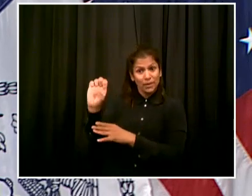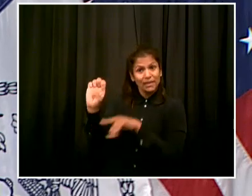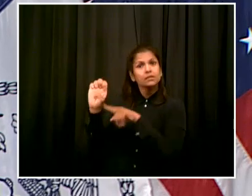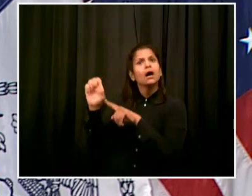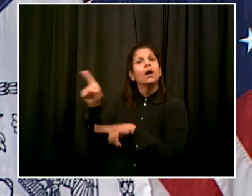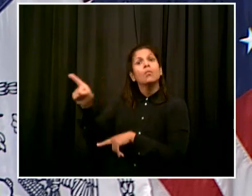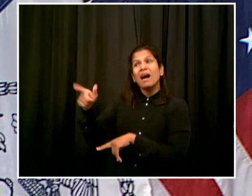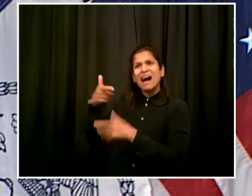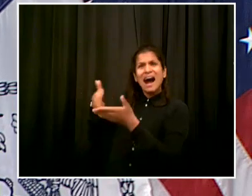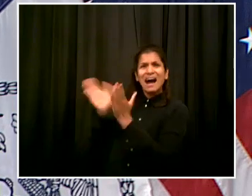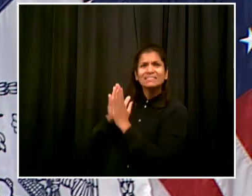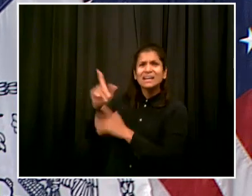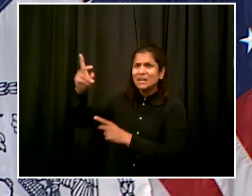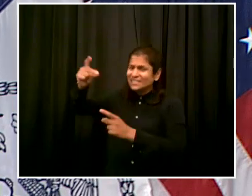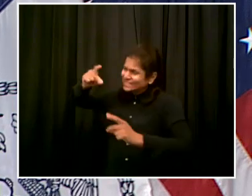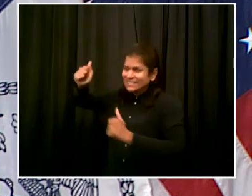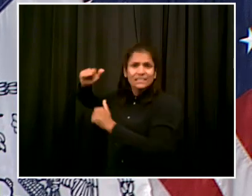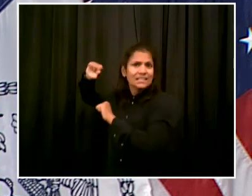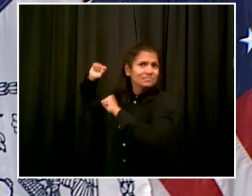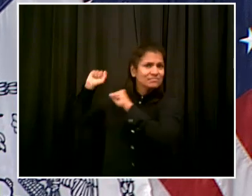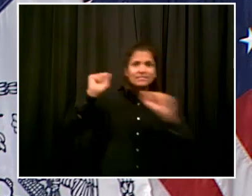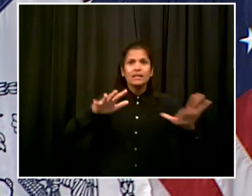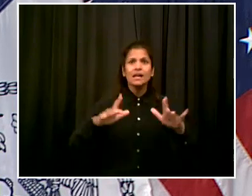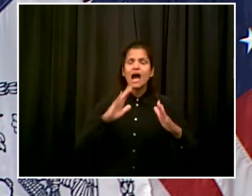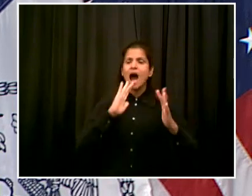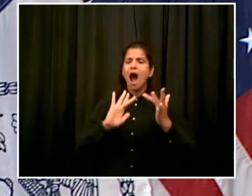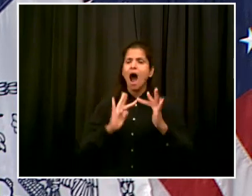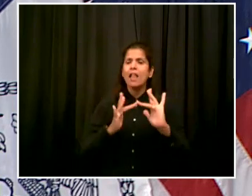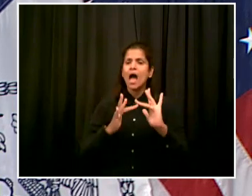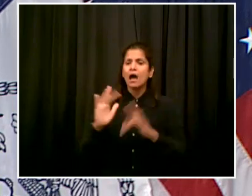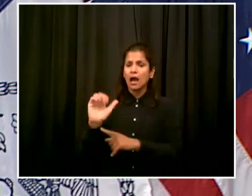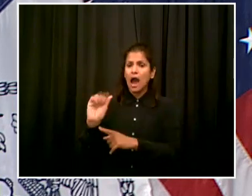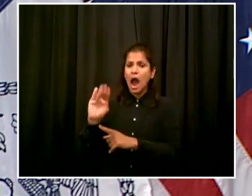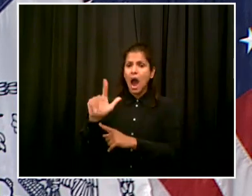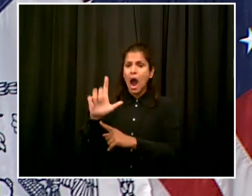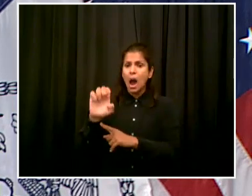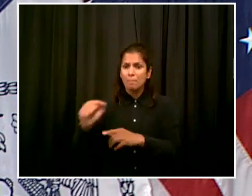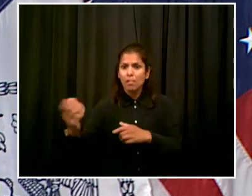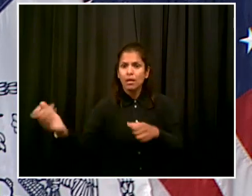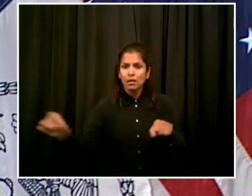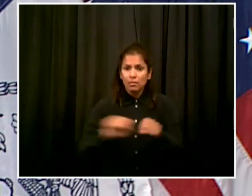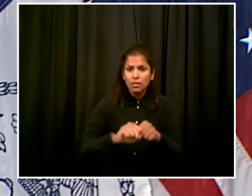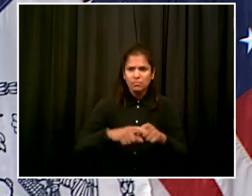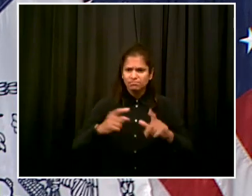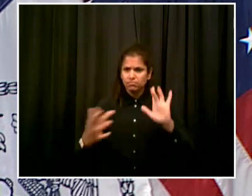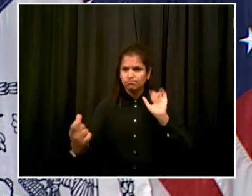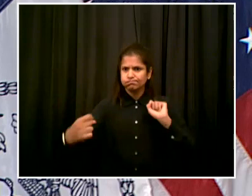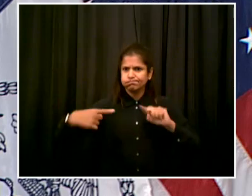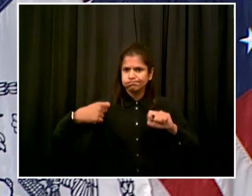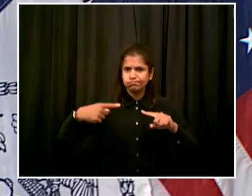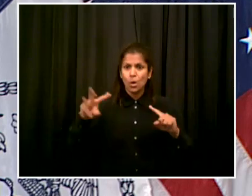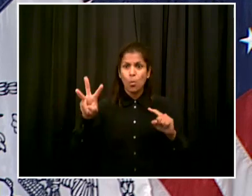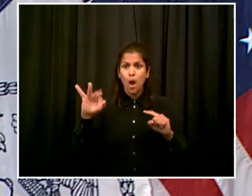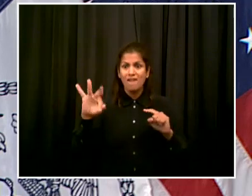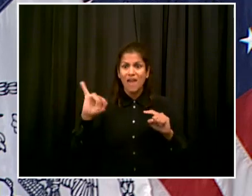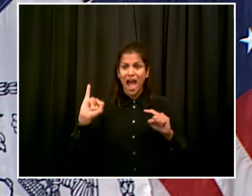INVOLVED. THEY HAD TO CREATE ONLINE LARENNGI FOR 1 .1